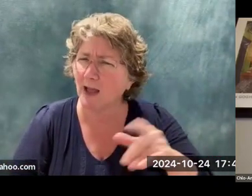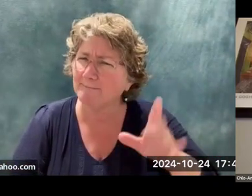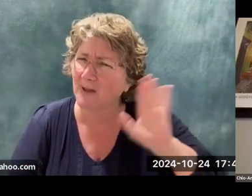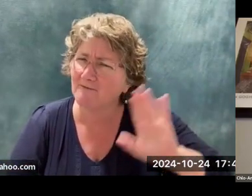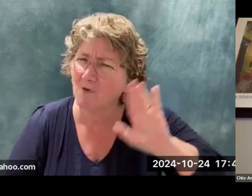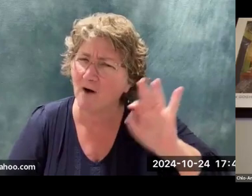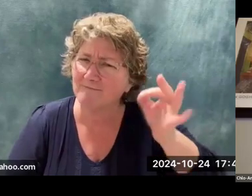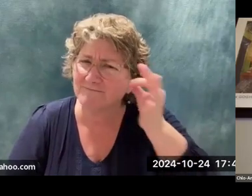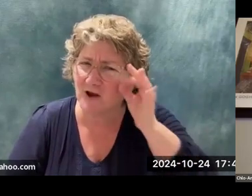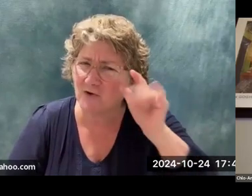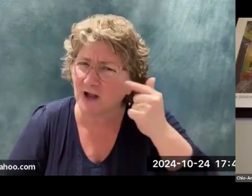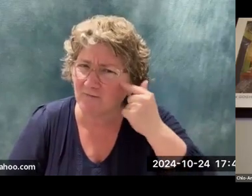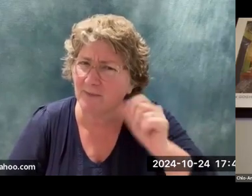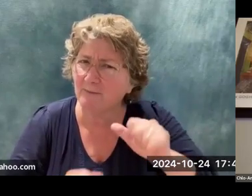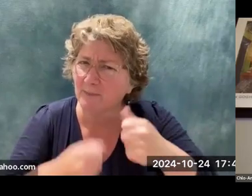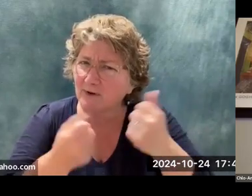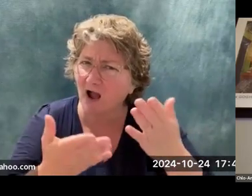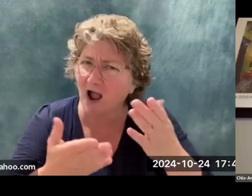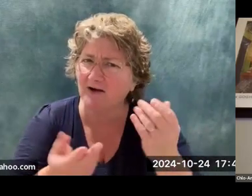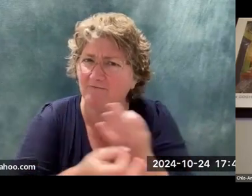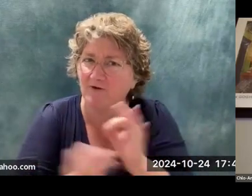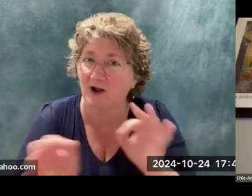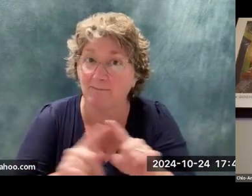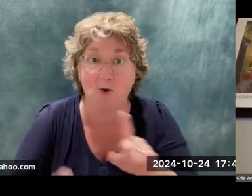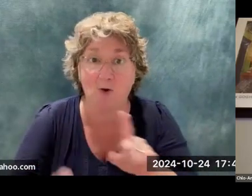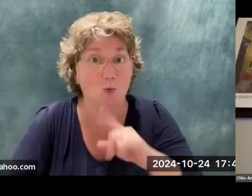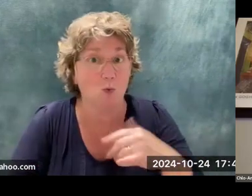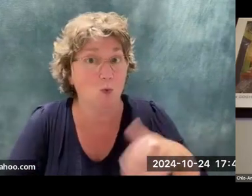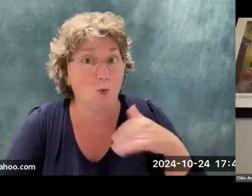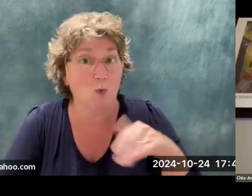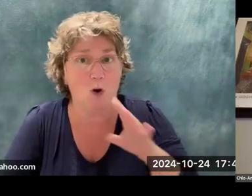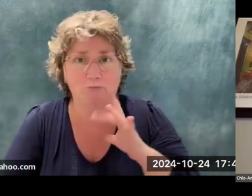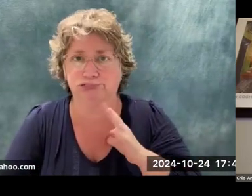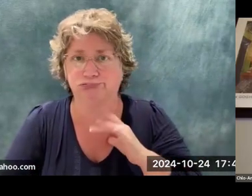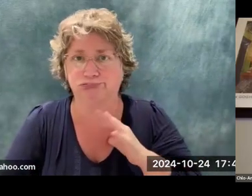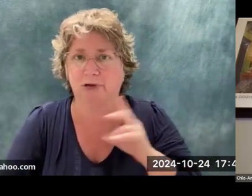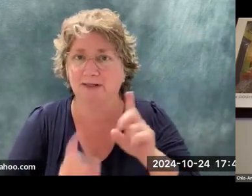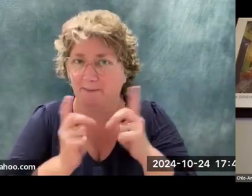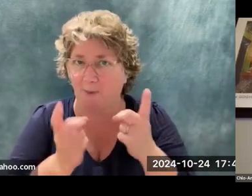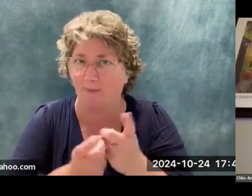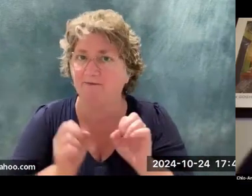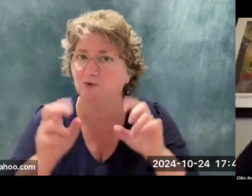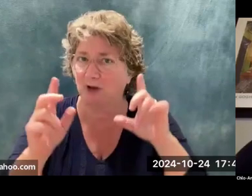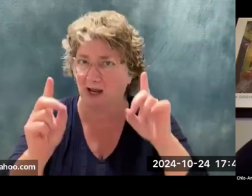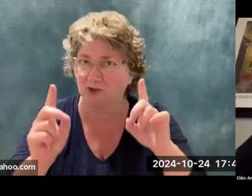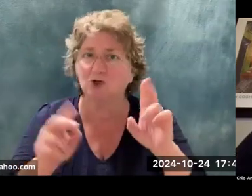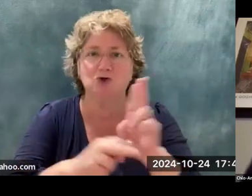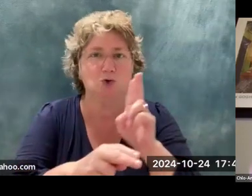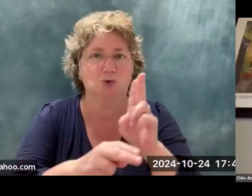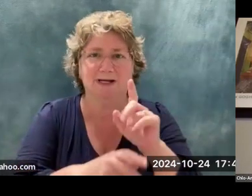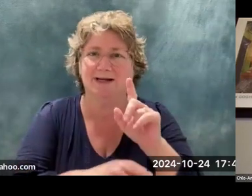that the Department of Education is putting our tax dollars to work and helping keep our keeping our kids safe.